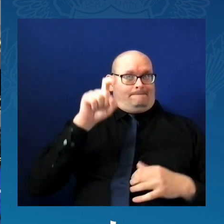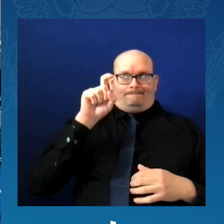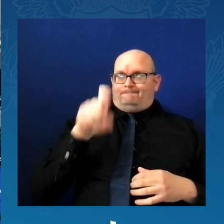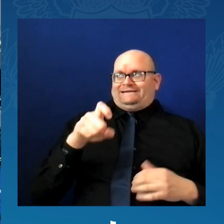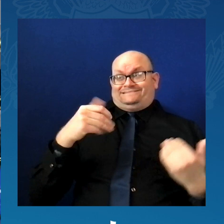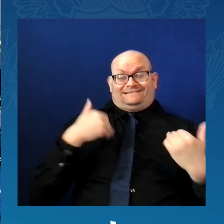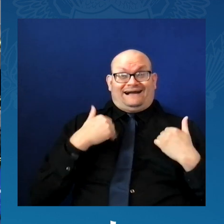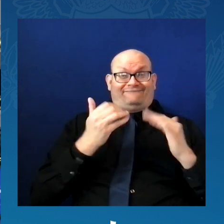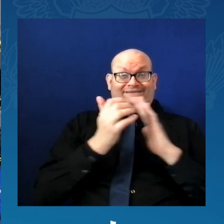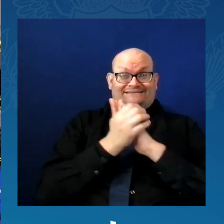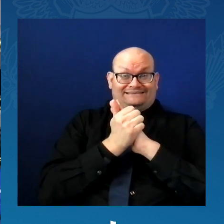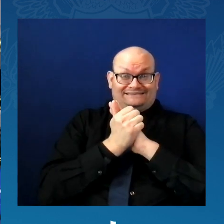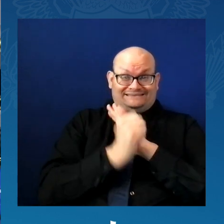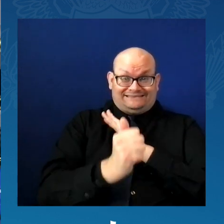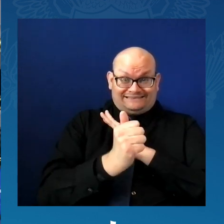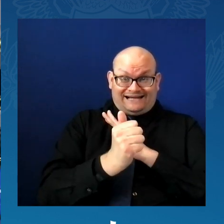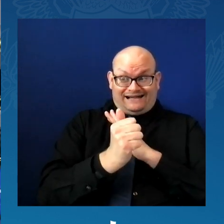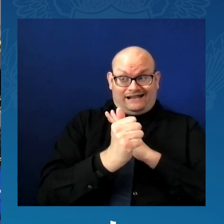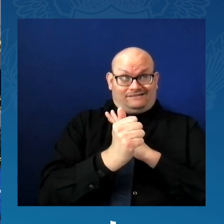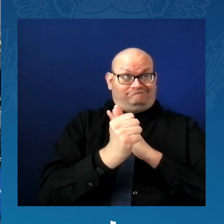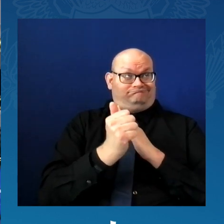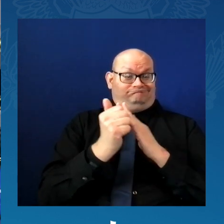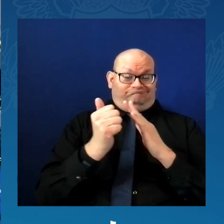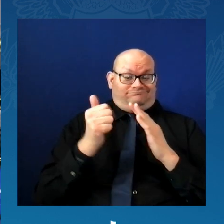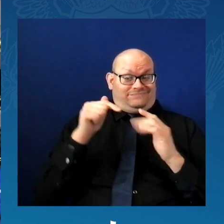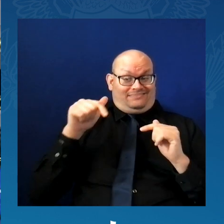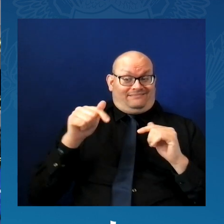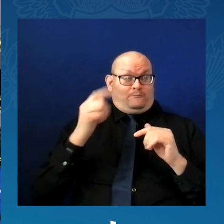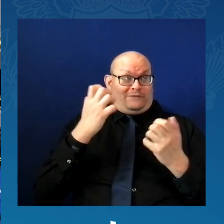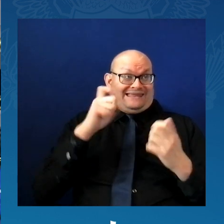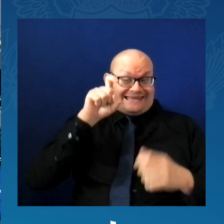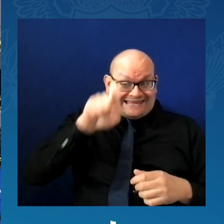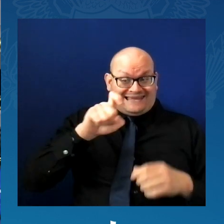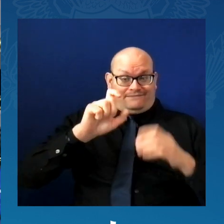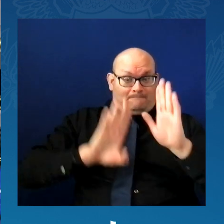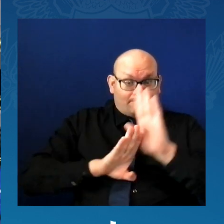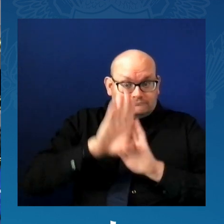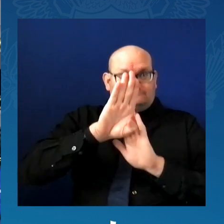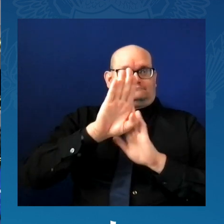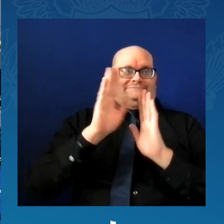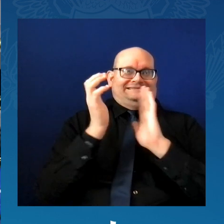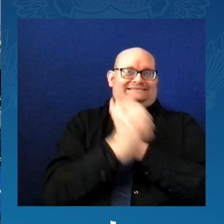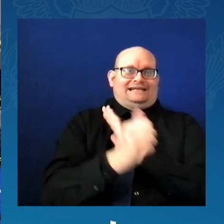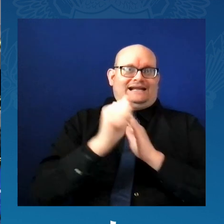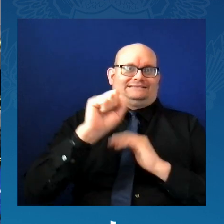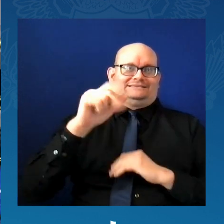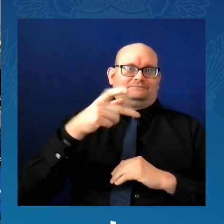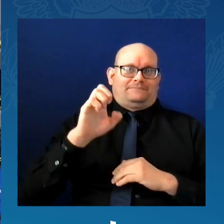When we say that, we mean welders, fabricators, testing specialists and quality control specialists.